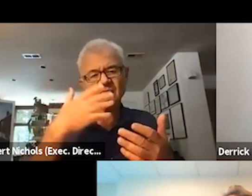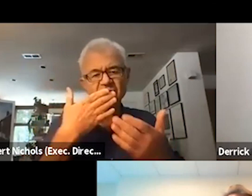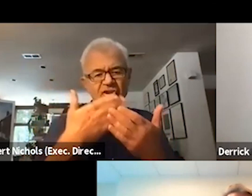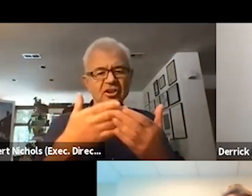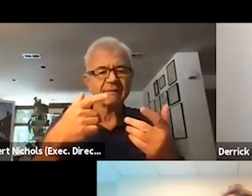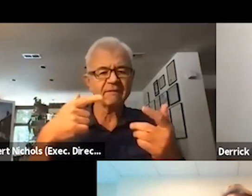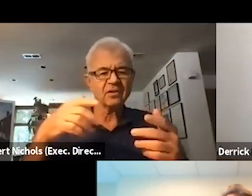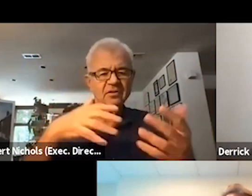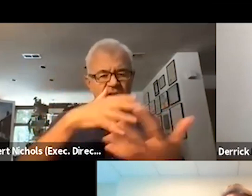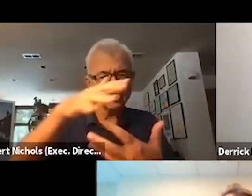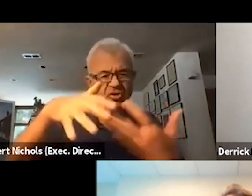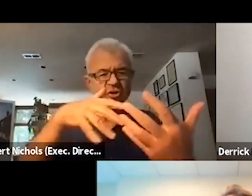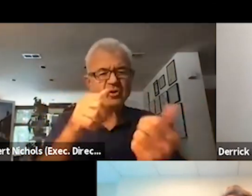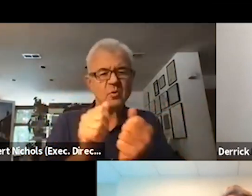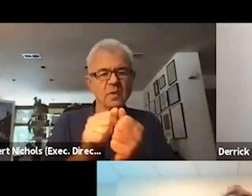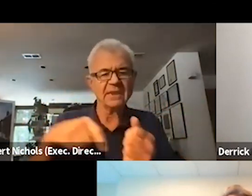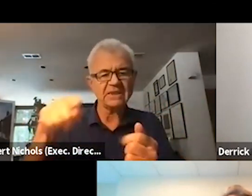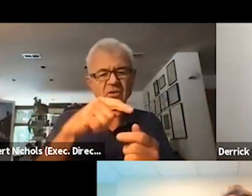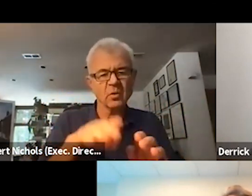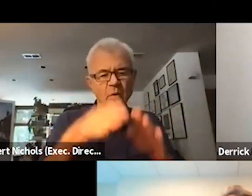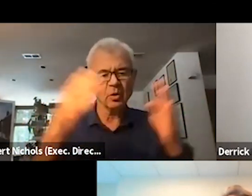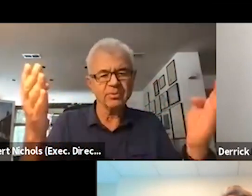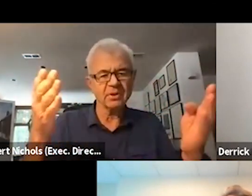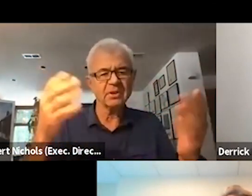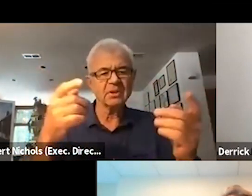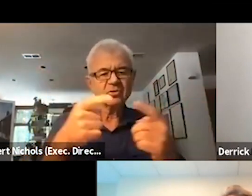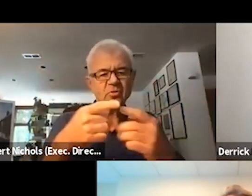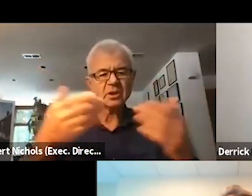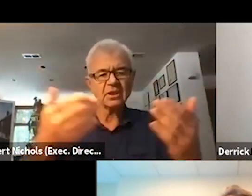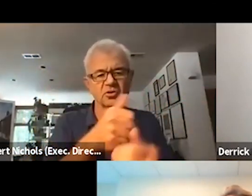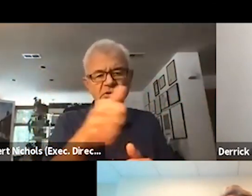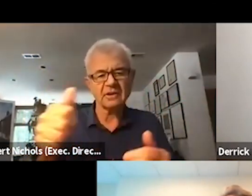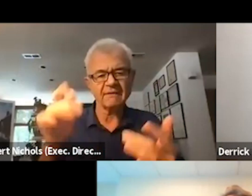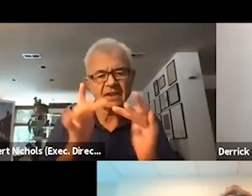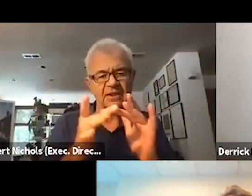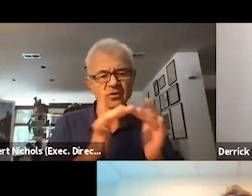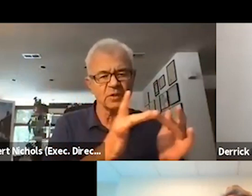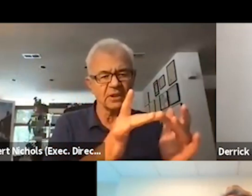So, I do think it will be a good time for everybody to hang out and to chat, for everyone